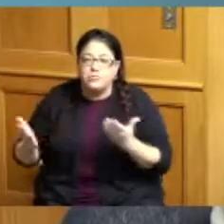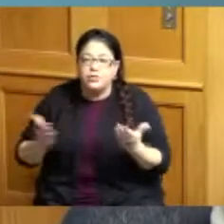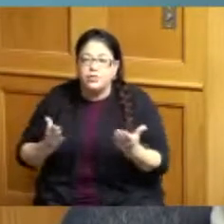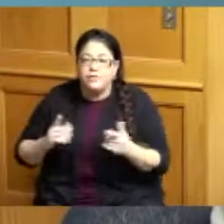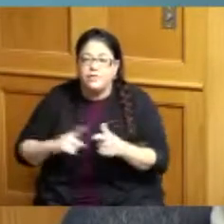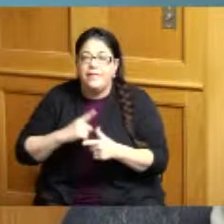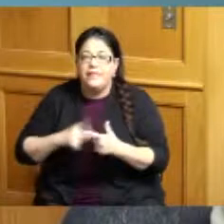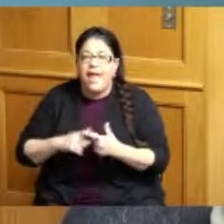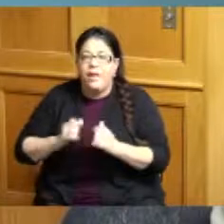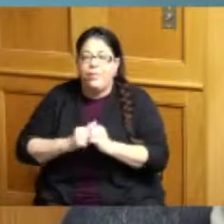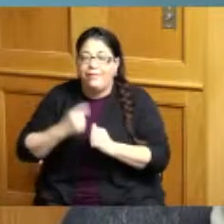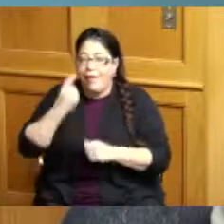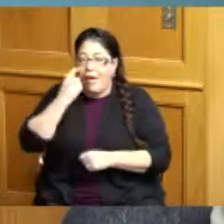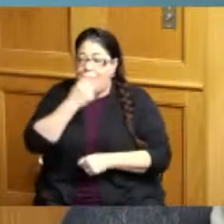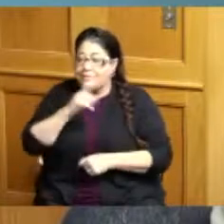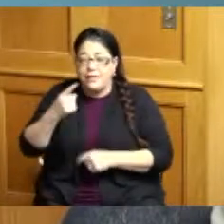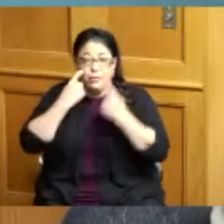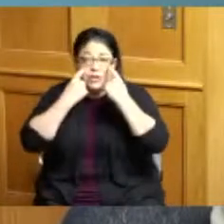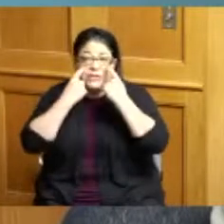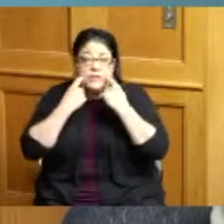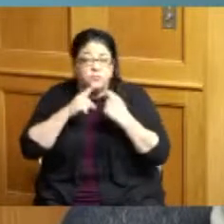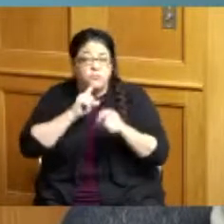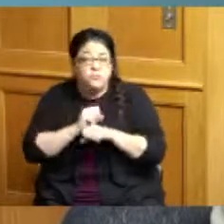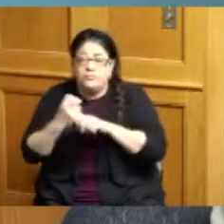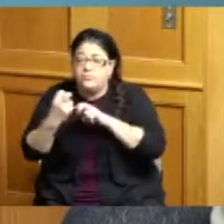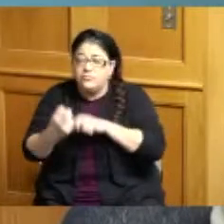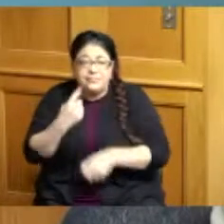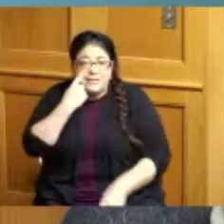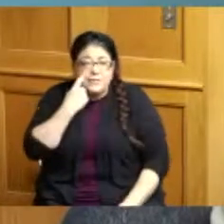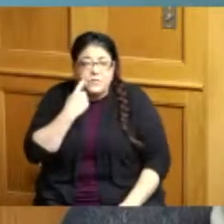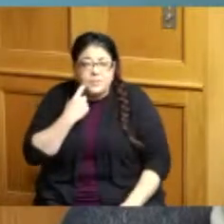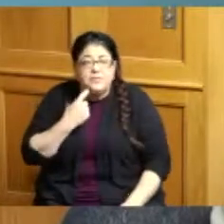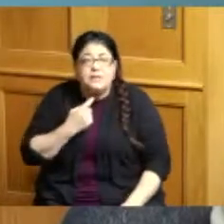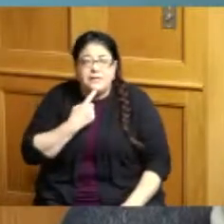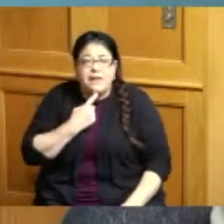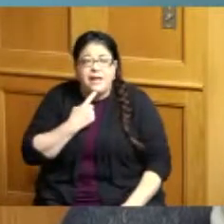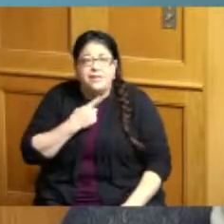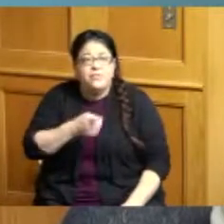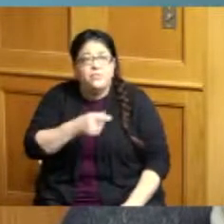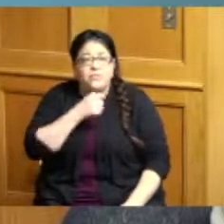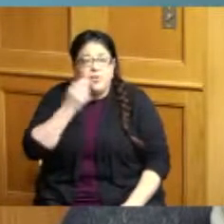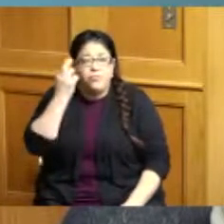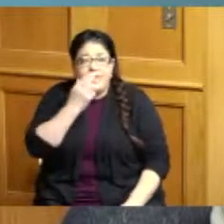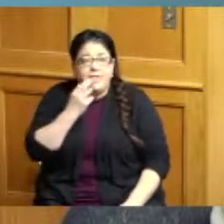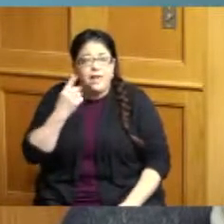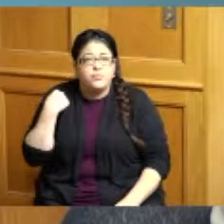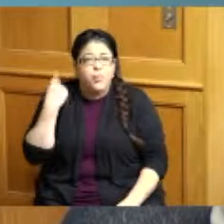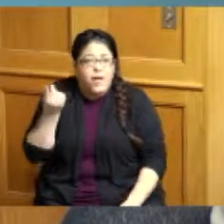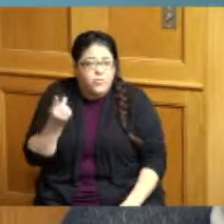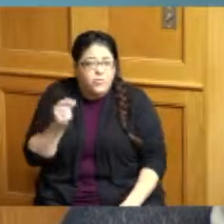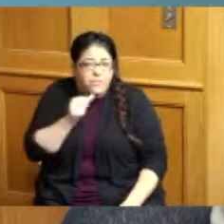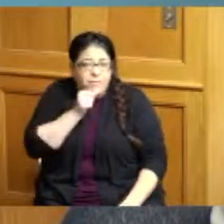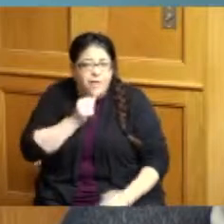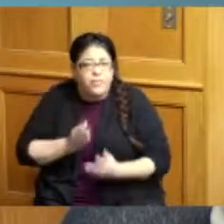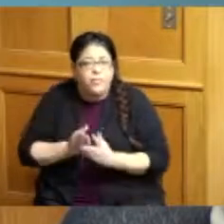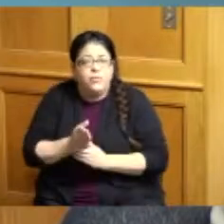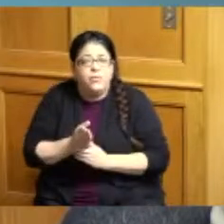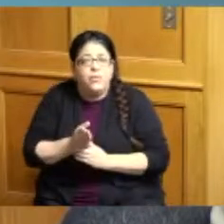with ears in their eyes they said to me you don't know where we've been we've been below the bottom